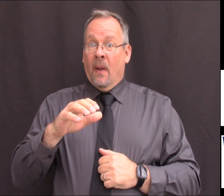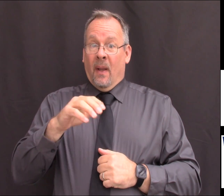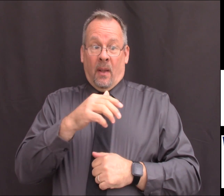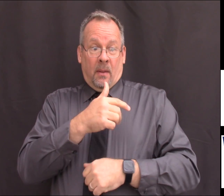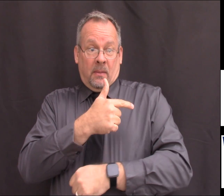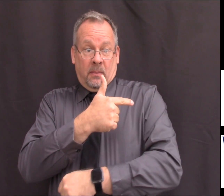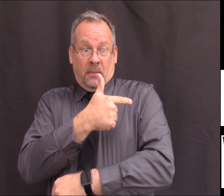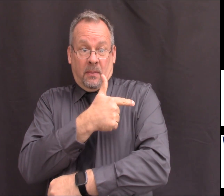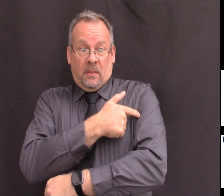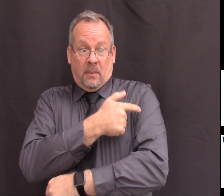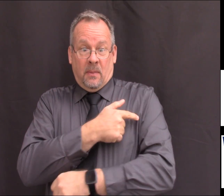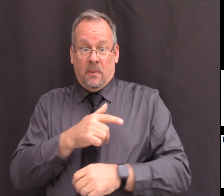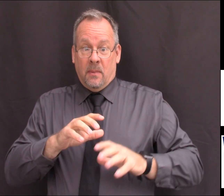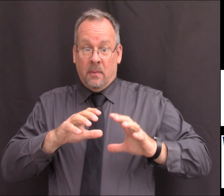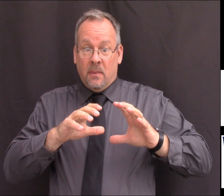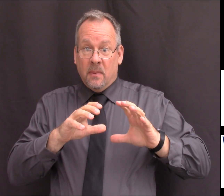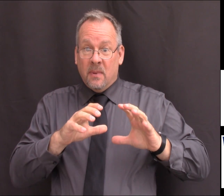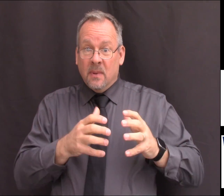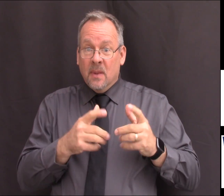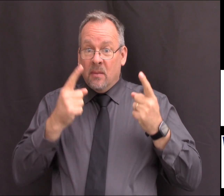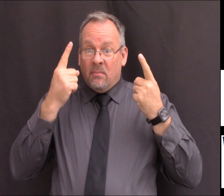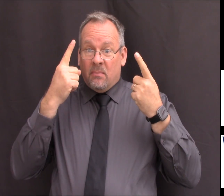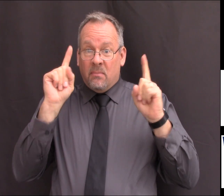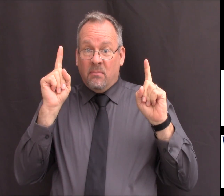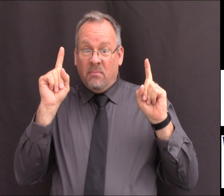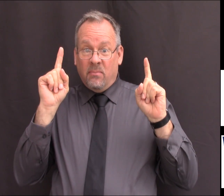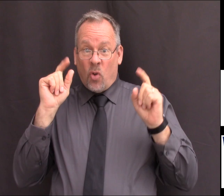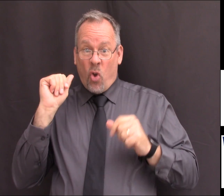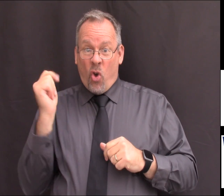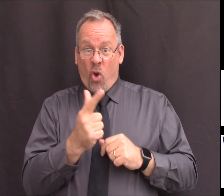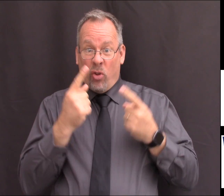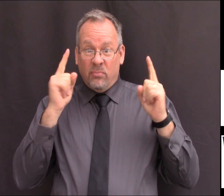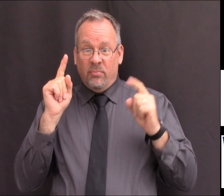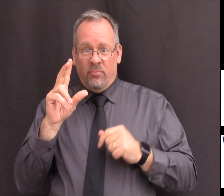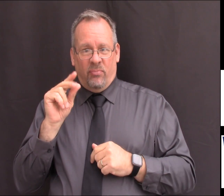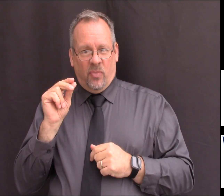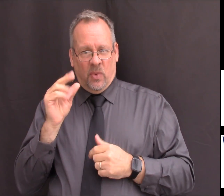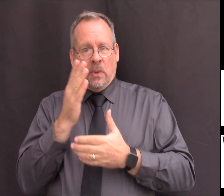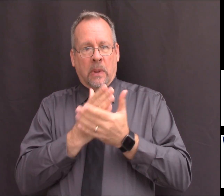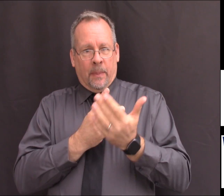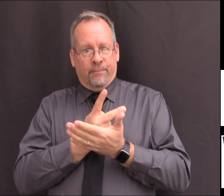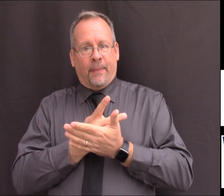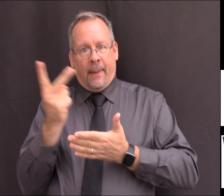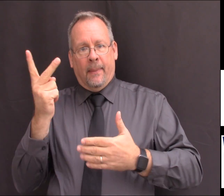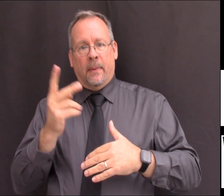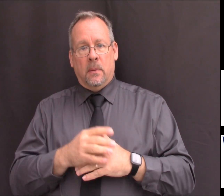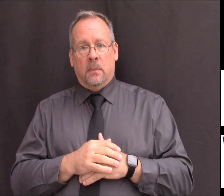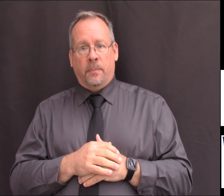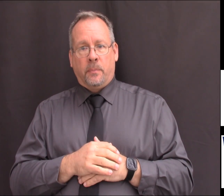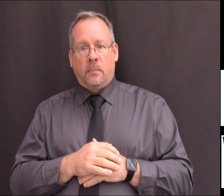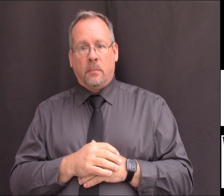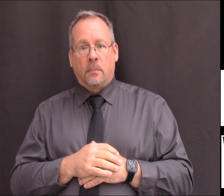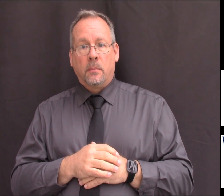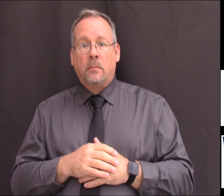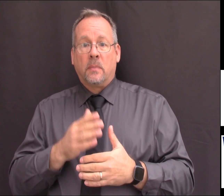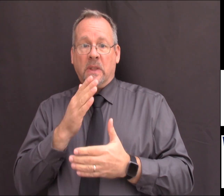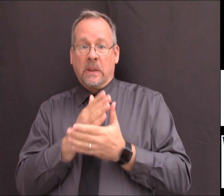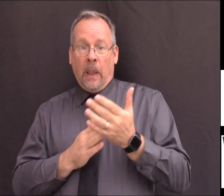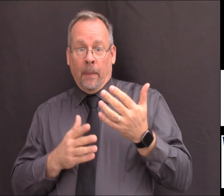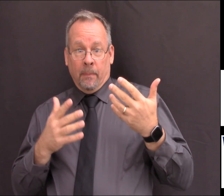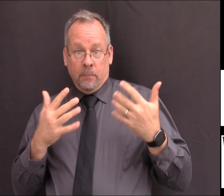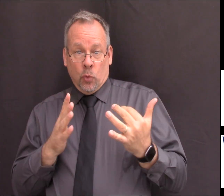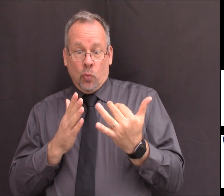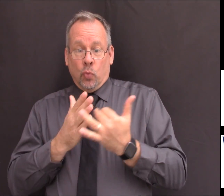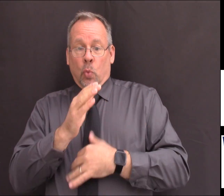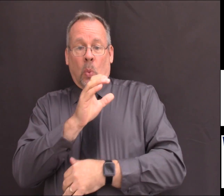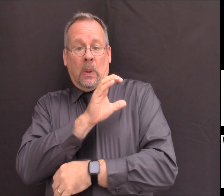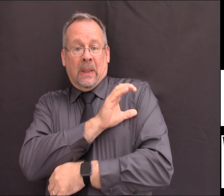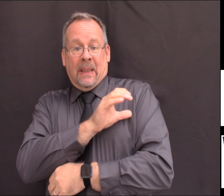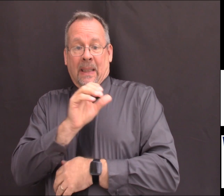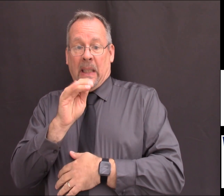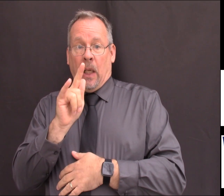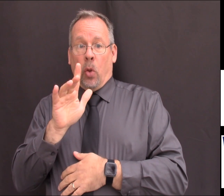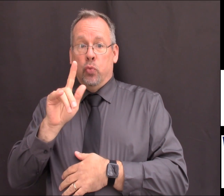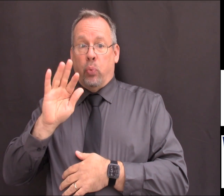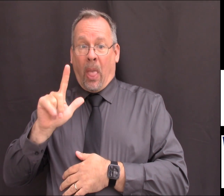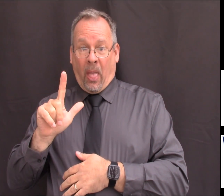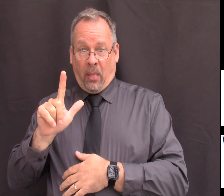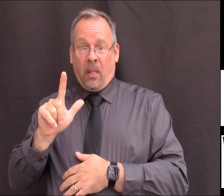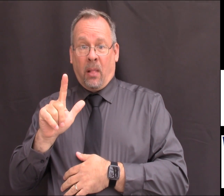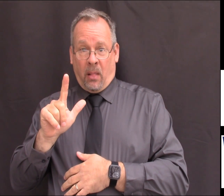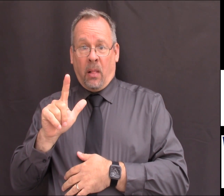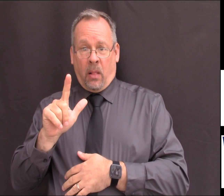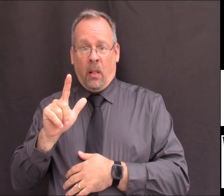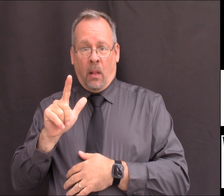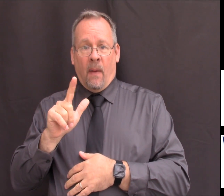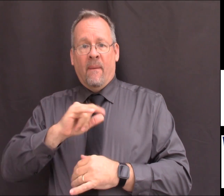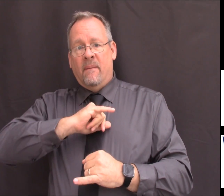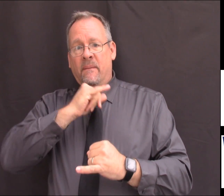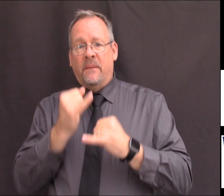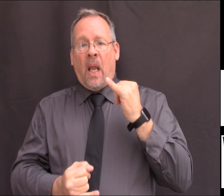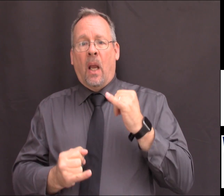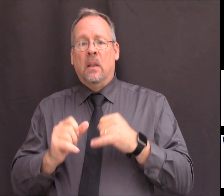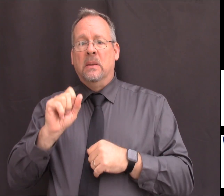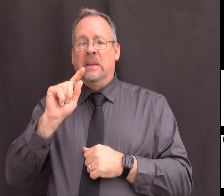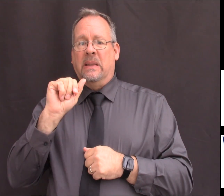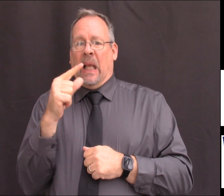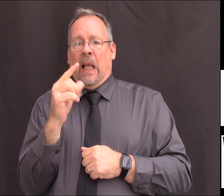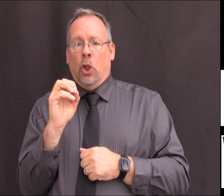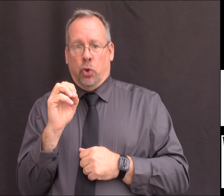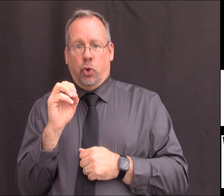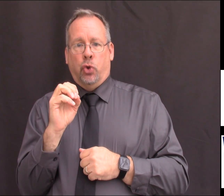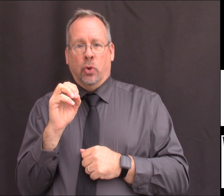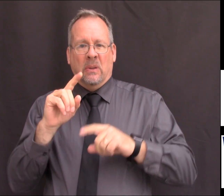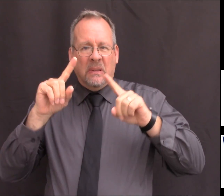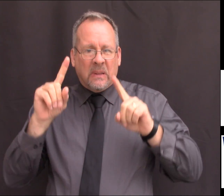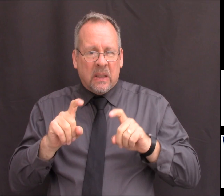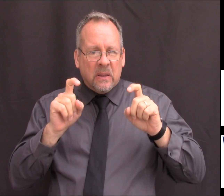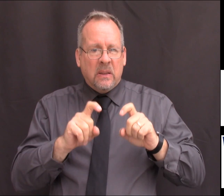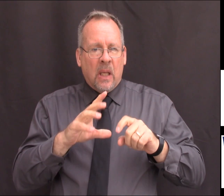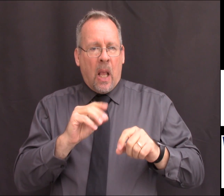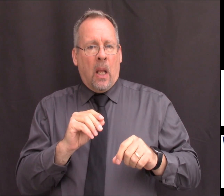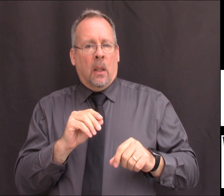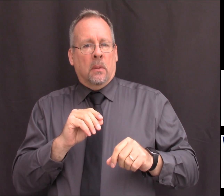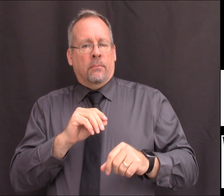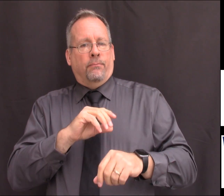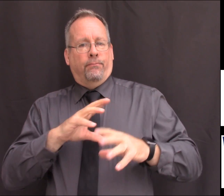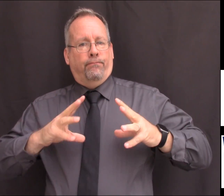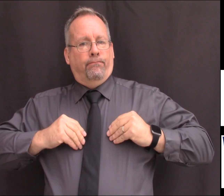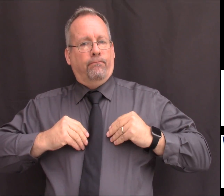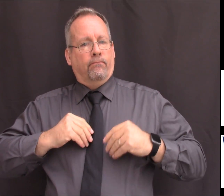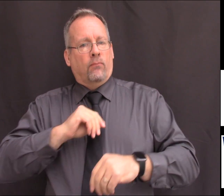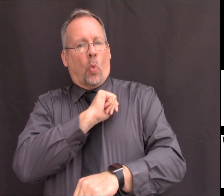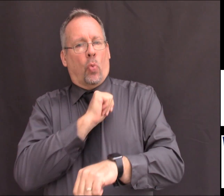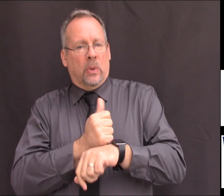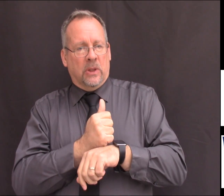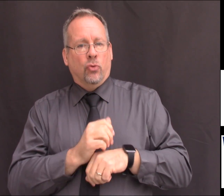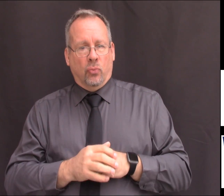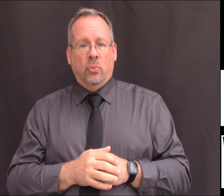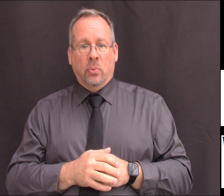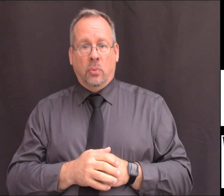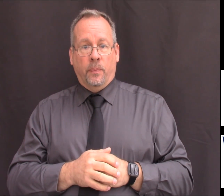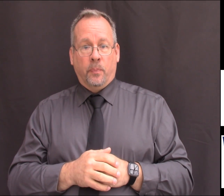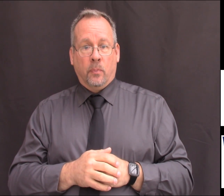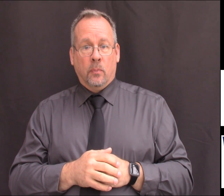Not all COVID-19 vaccine candidates that go through clinical trials will make it to the final stages of testing and authorization.